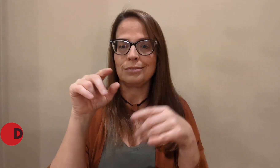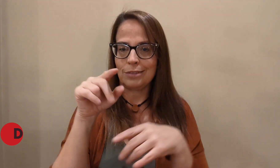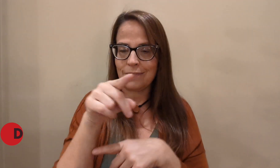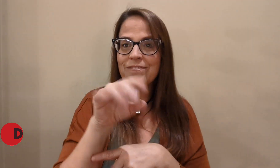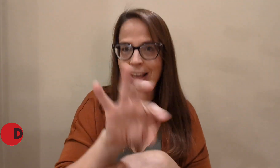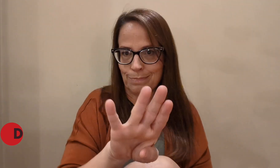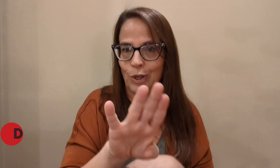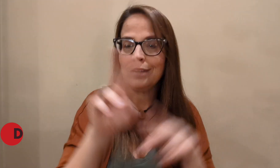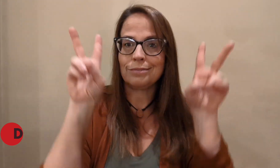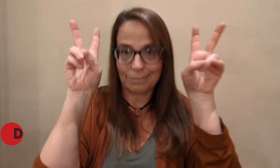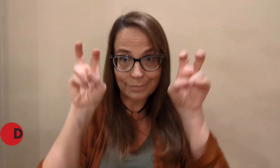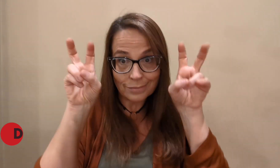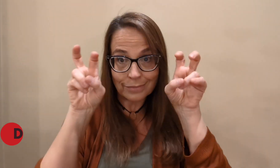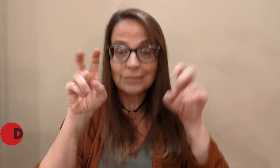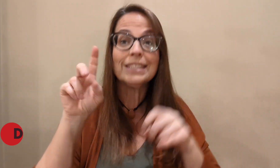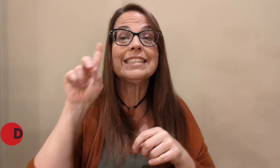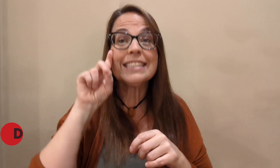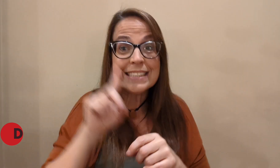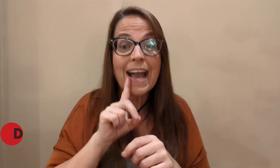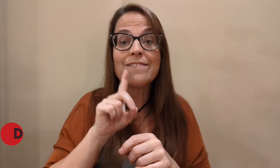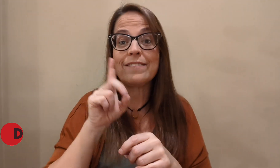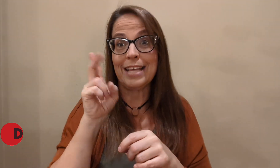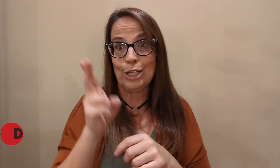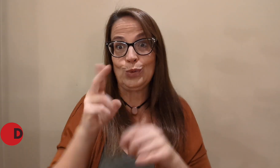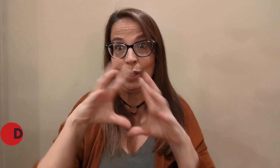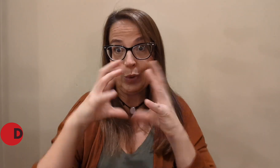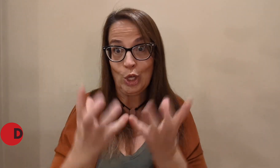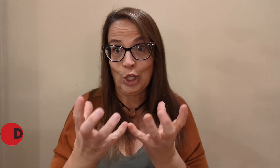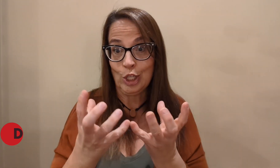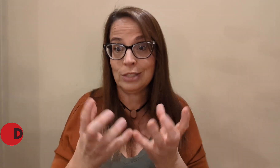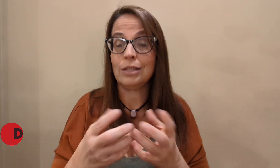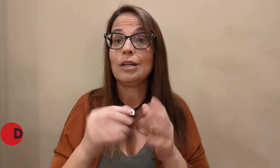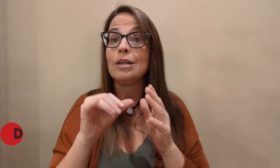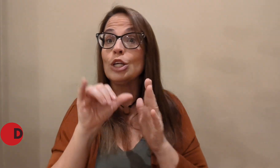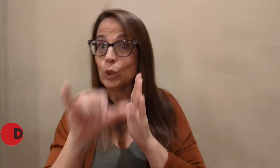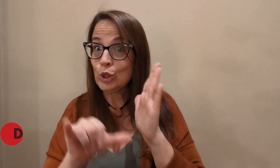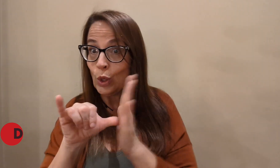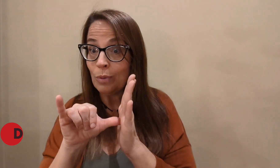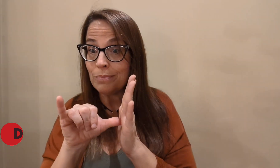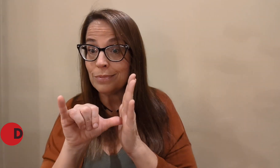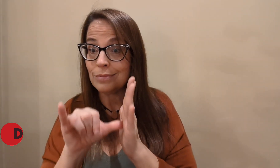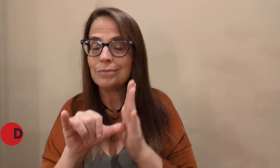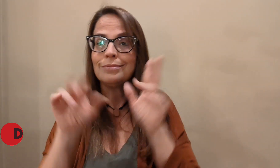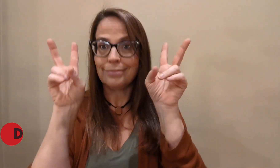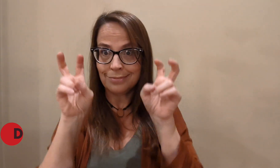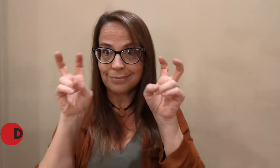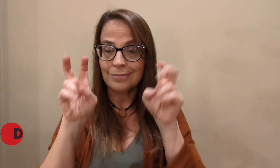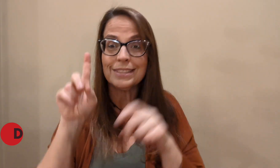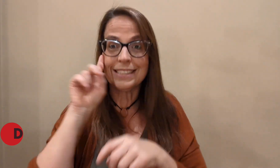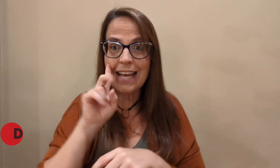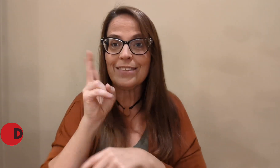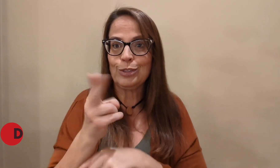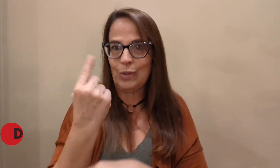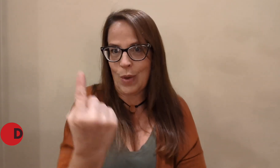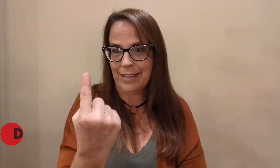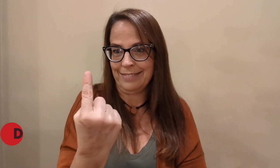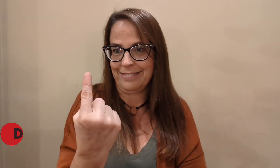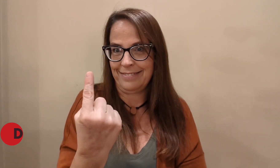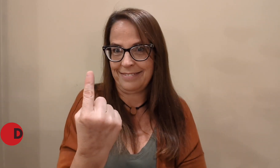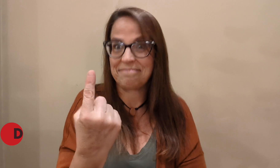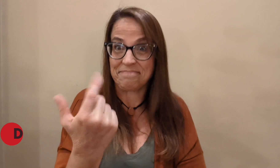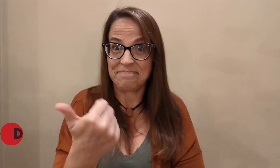“Deaf History World” on Facebook or “DeafHistory1” on YouTube.